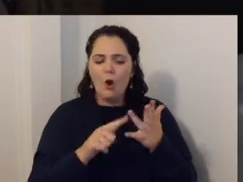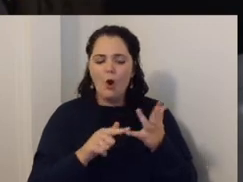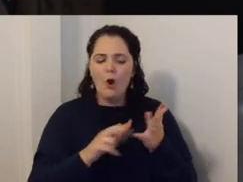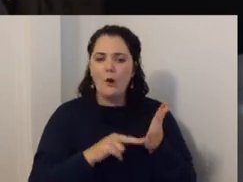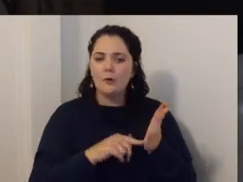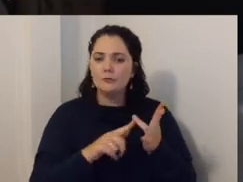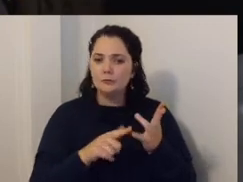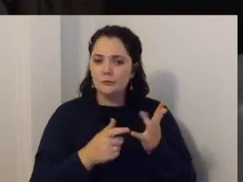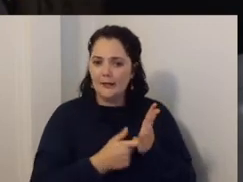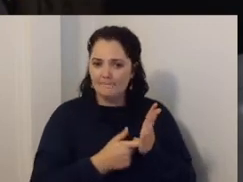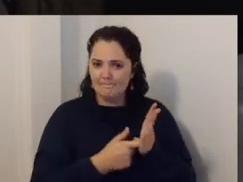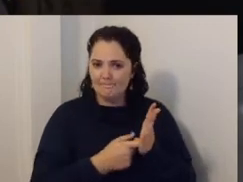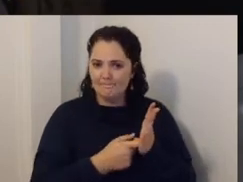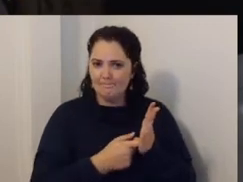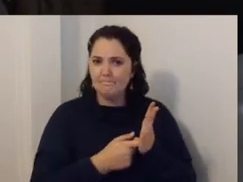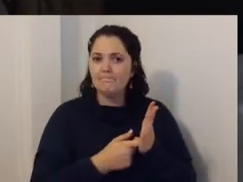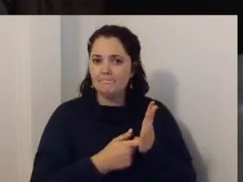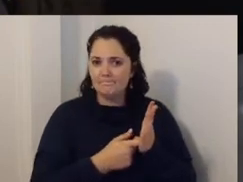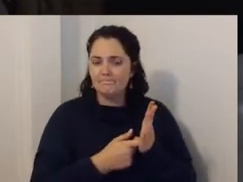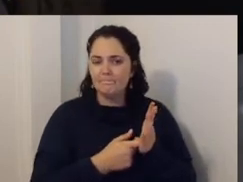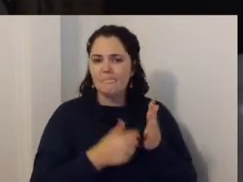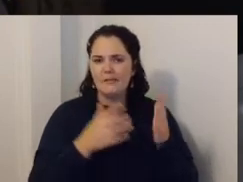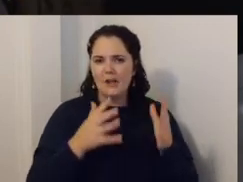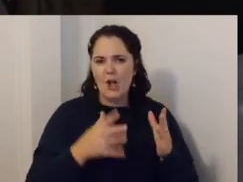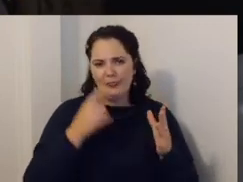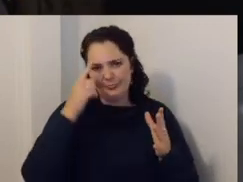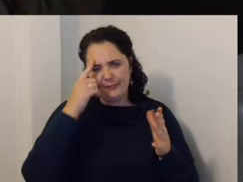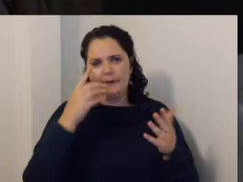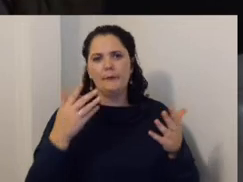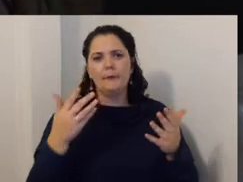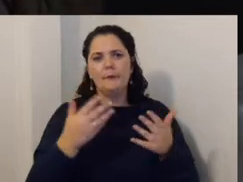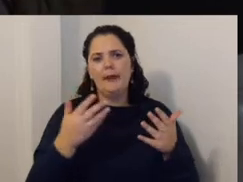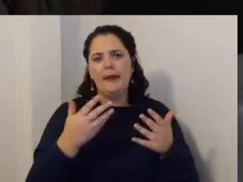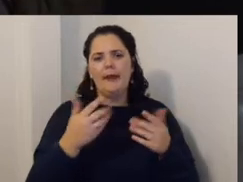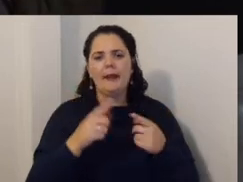typically people will draw contours around the edges of the forms so the edge of the arm the